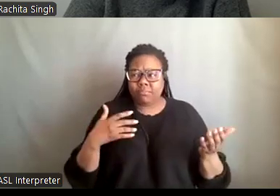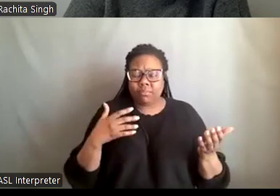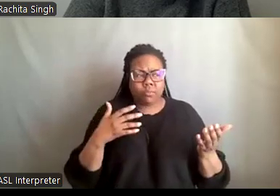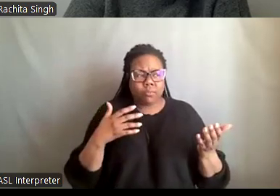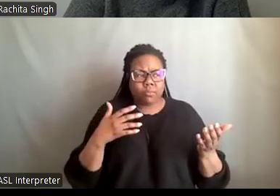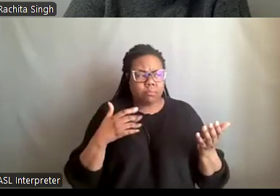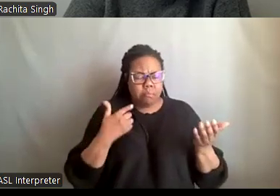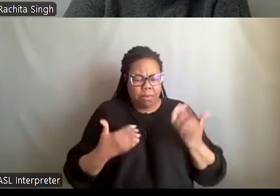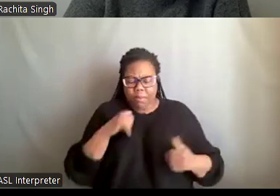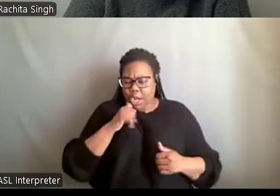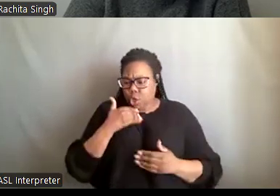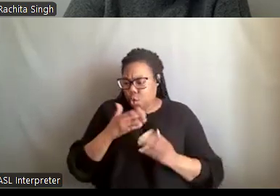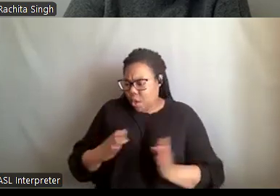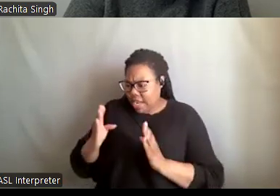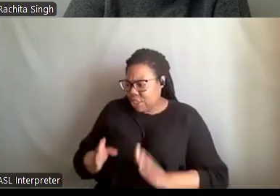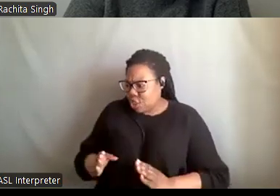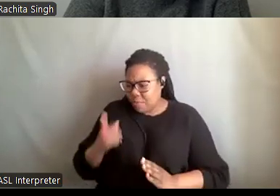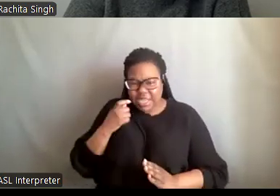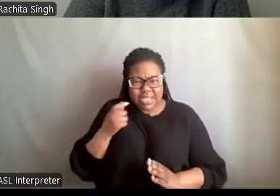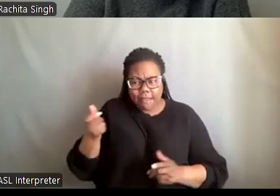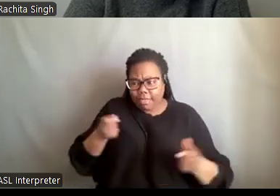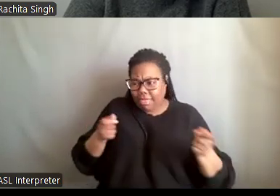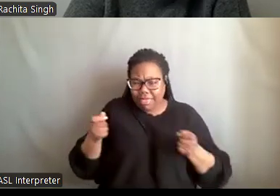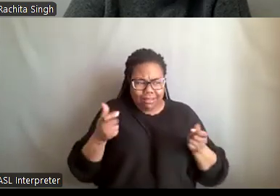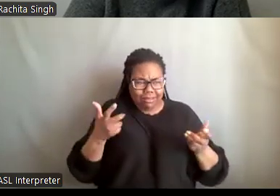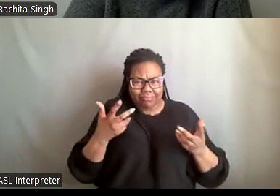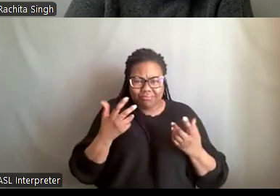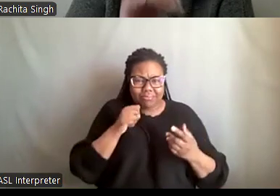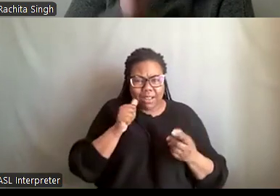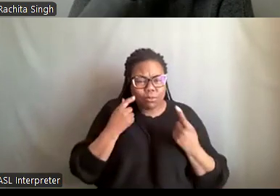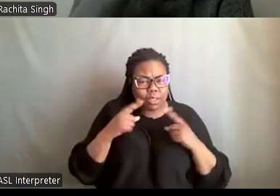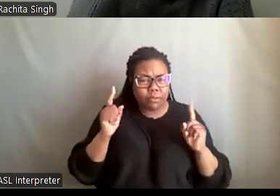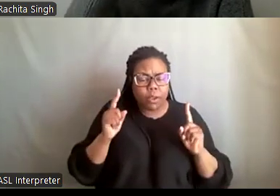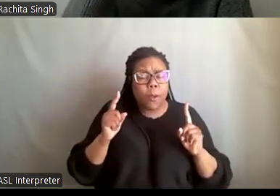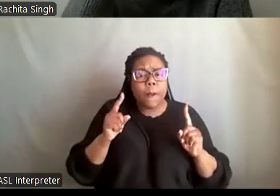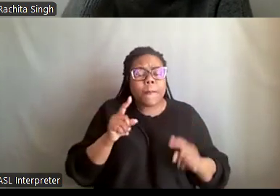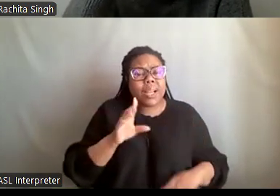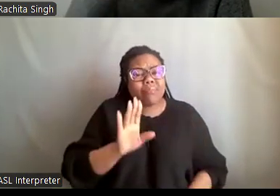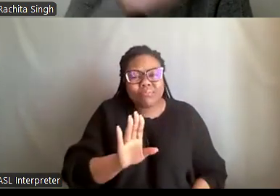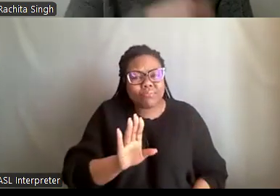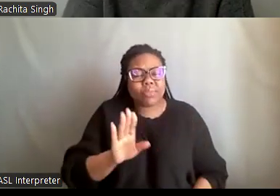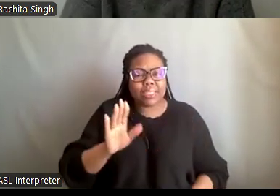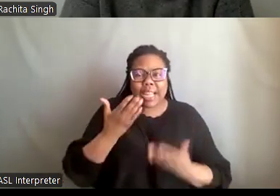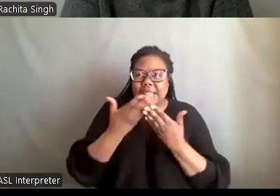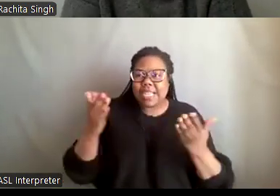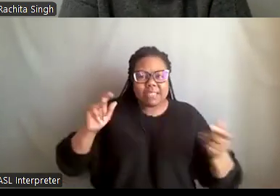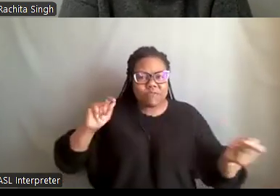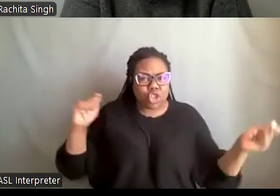And the reality is there's a bigger situation that's changed. And it's not whether or not you're a bad organizer,